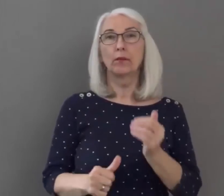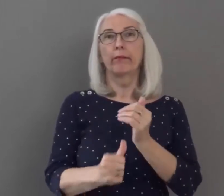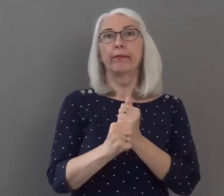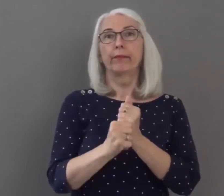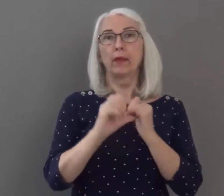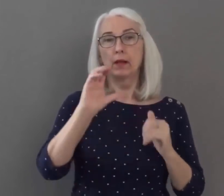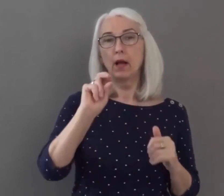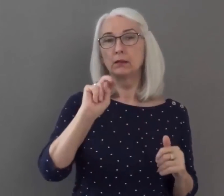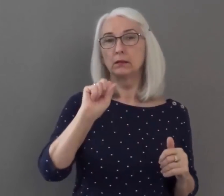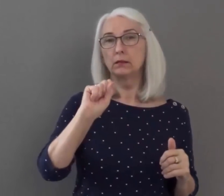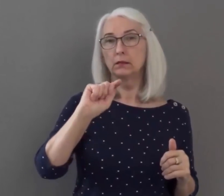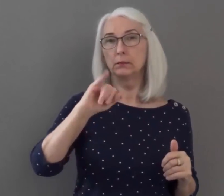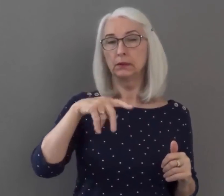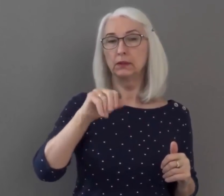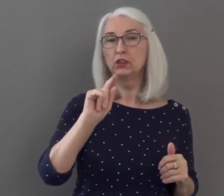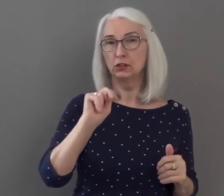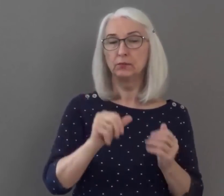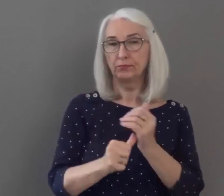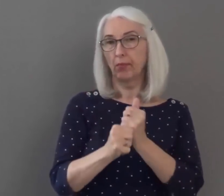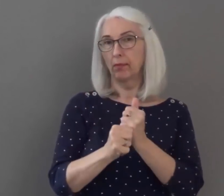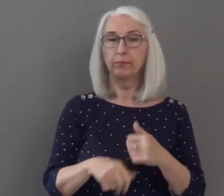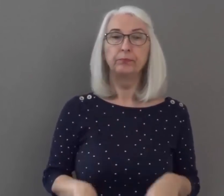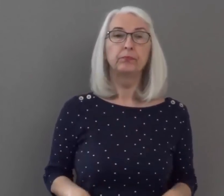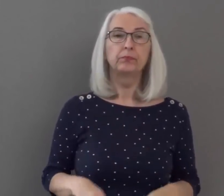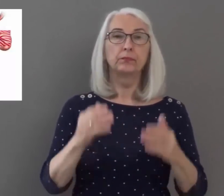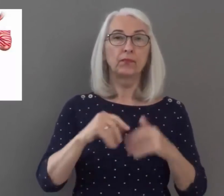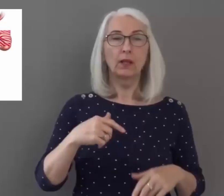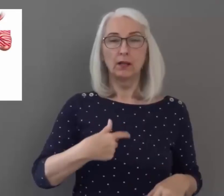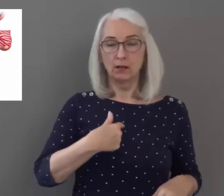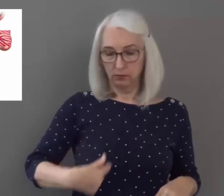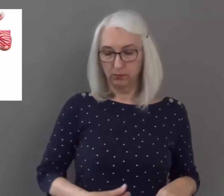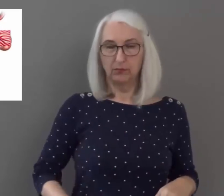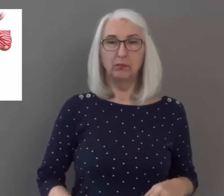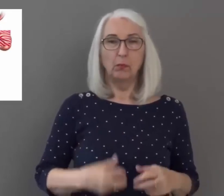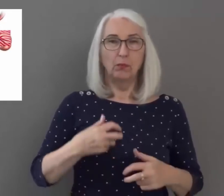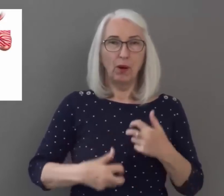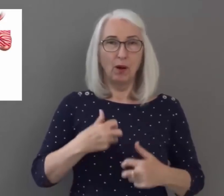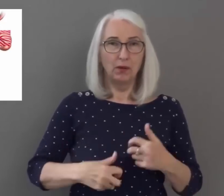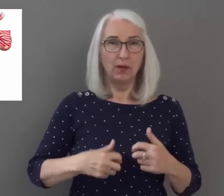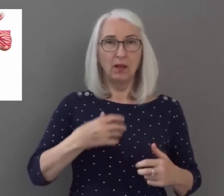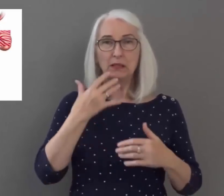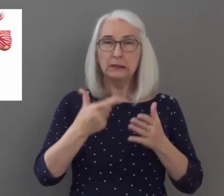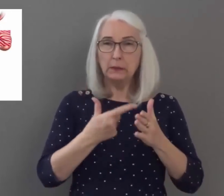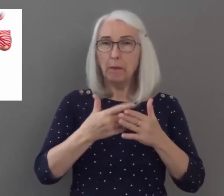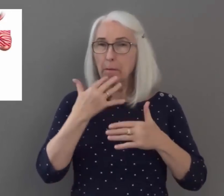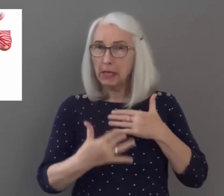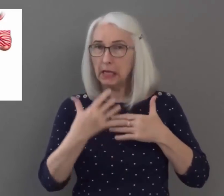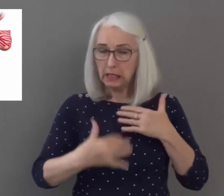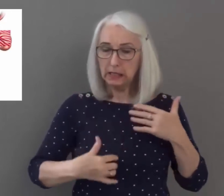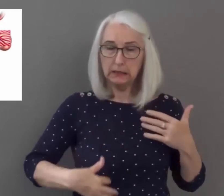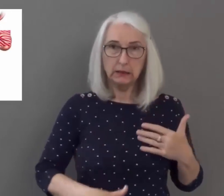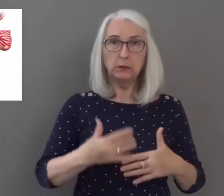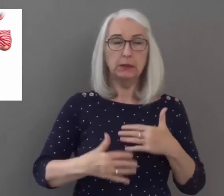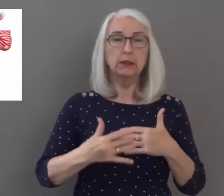~ Constipation ~ Gastrointestinal bleeding